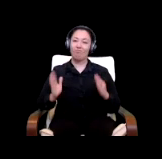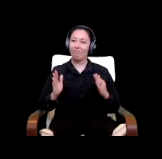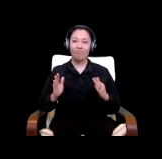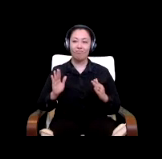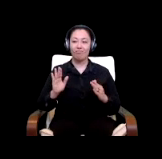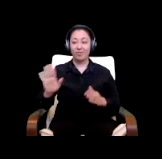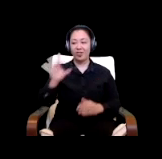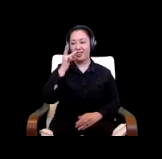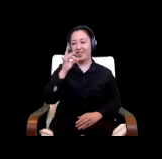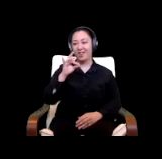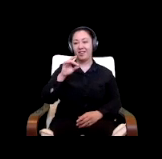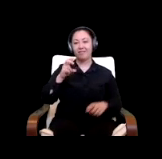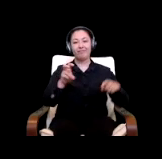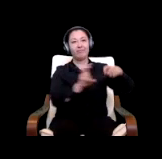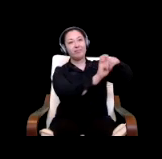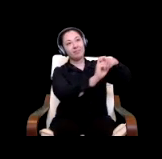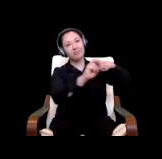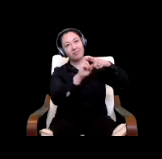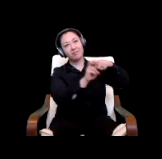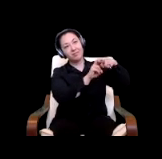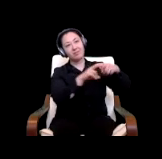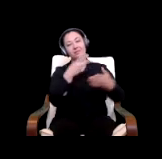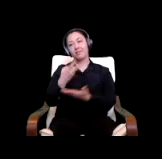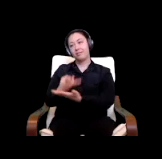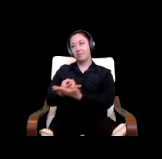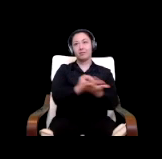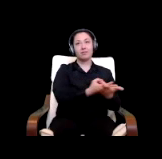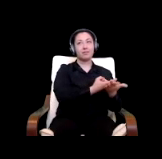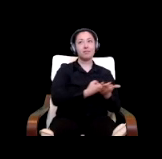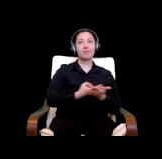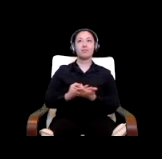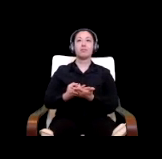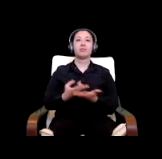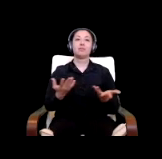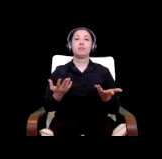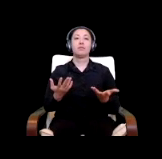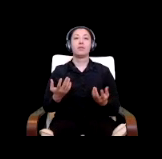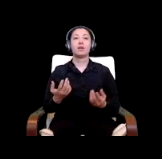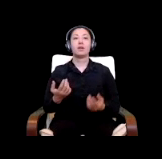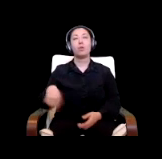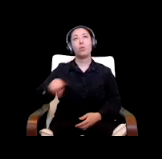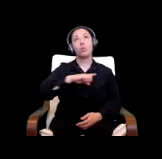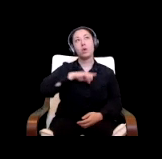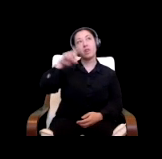hang upside down or lay in these different positions and a lot of times I think for example,